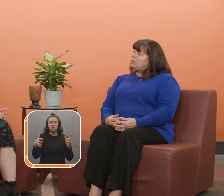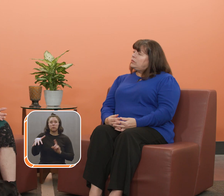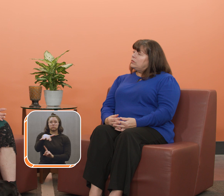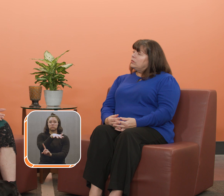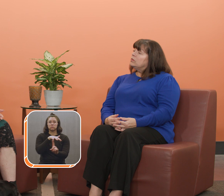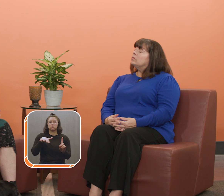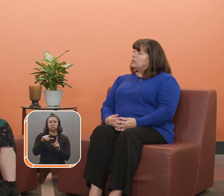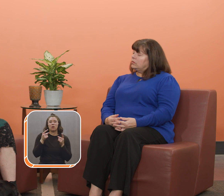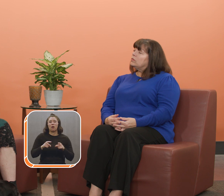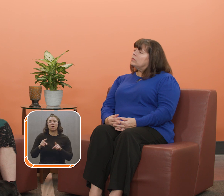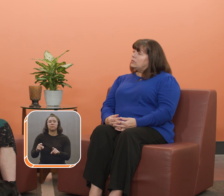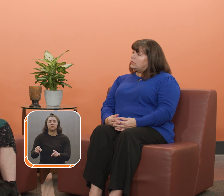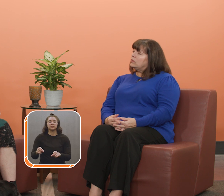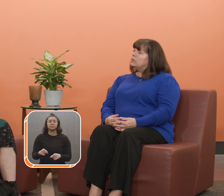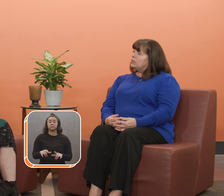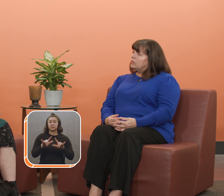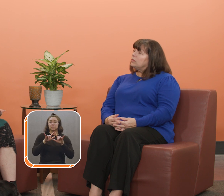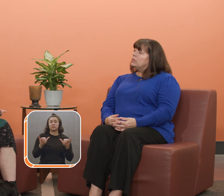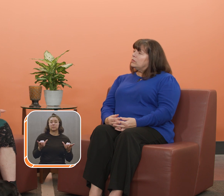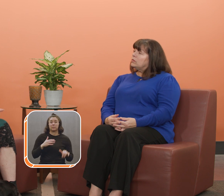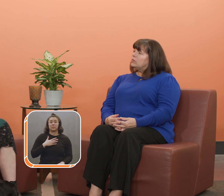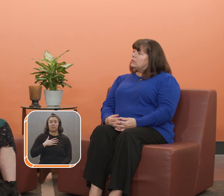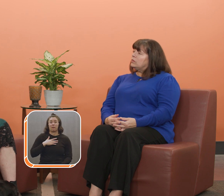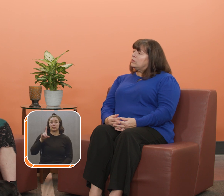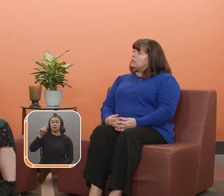going on around the same time as my diagnosis.